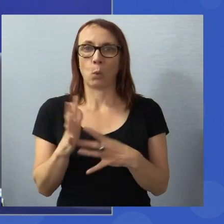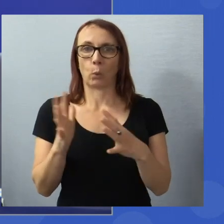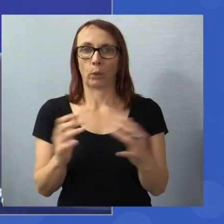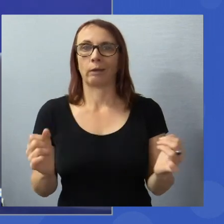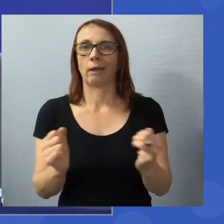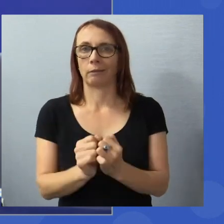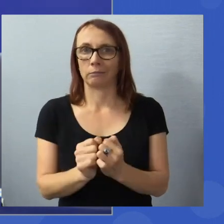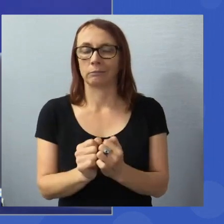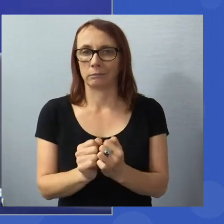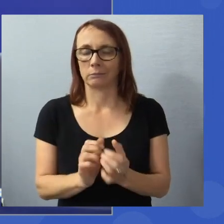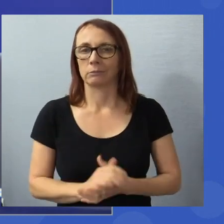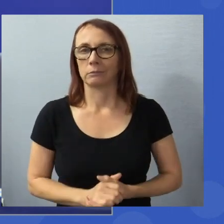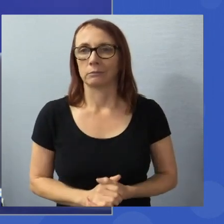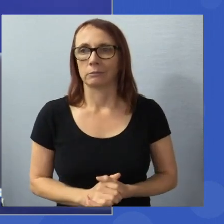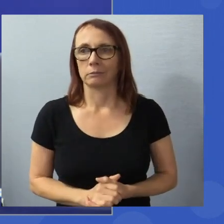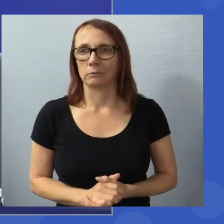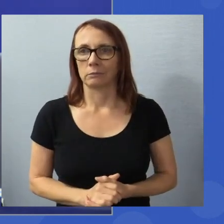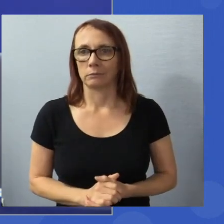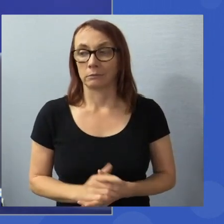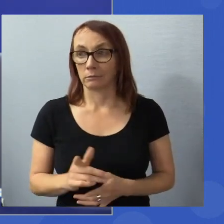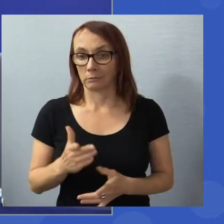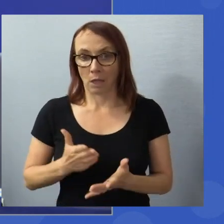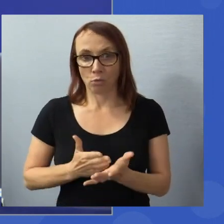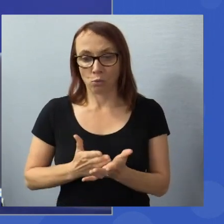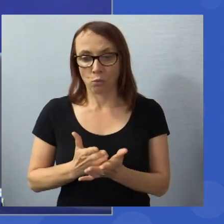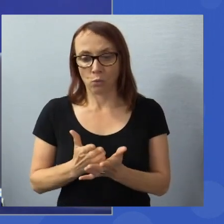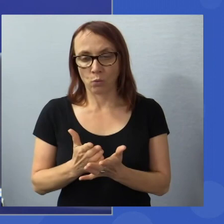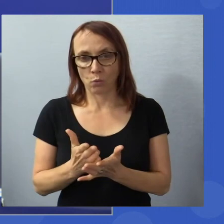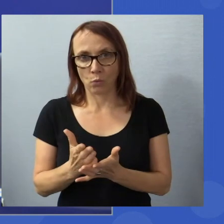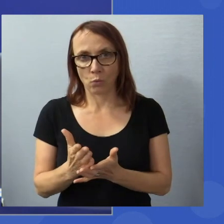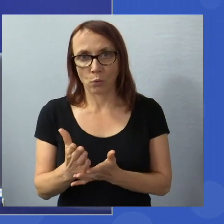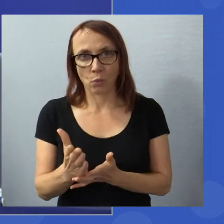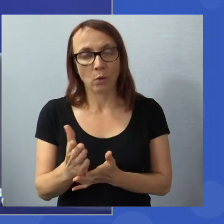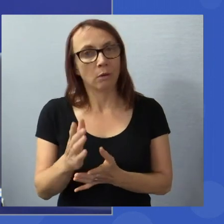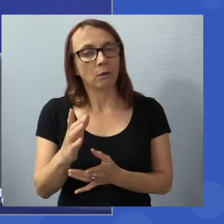assembly the threads that have run through that I feel are the the